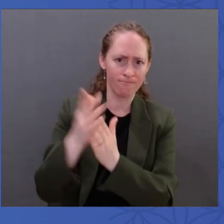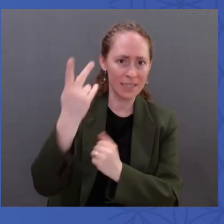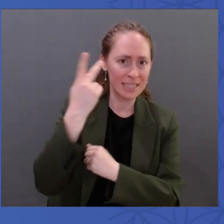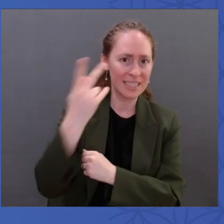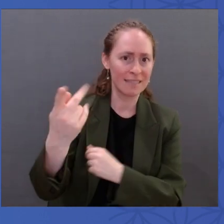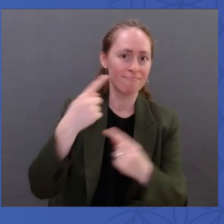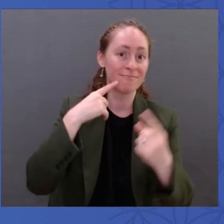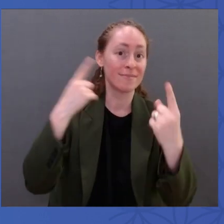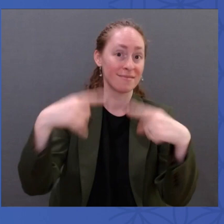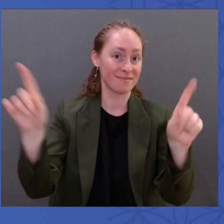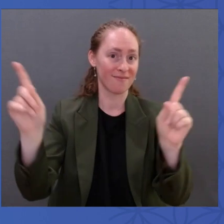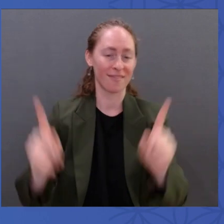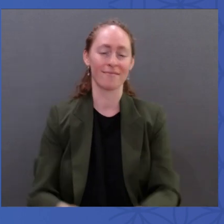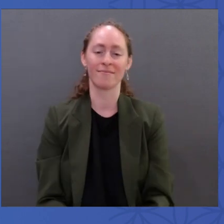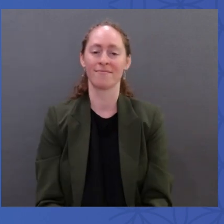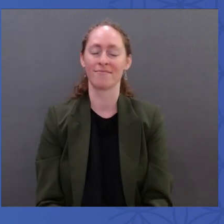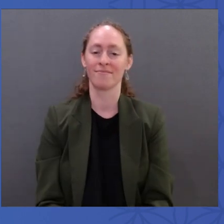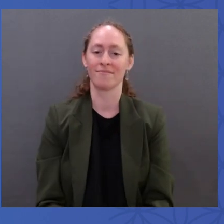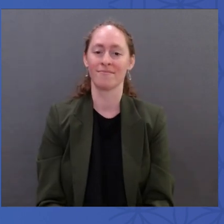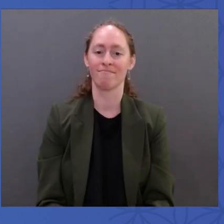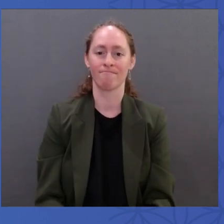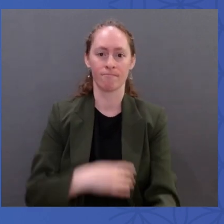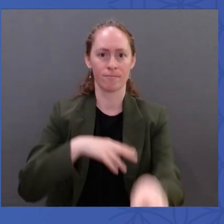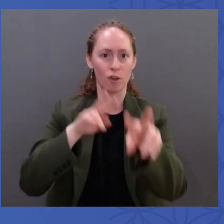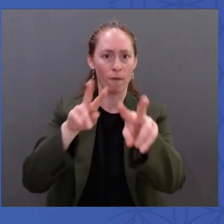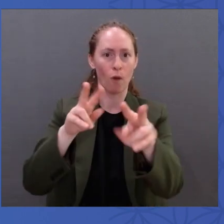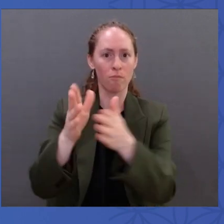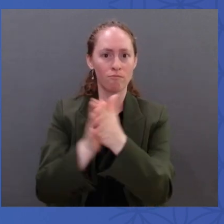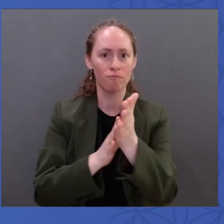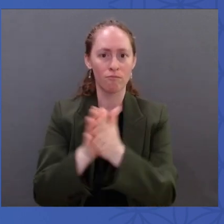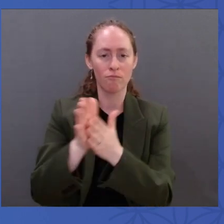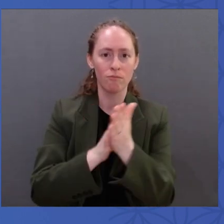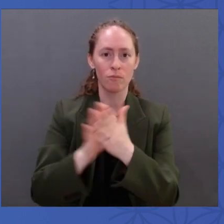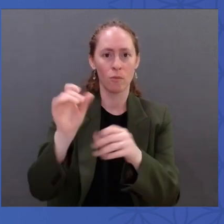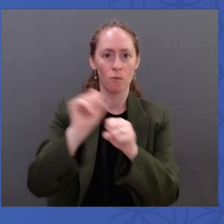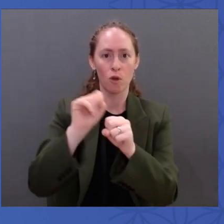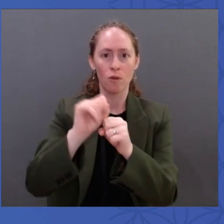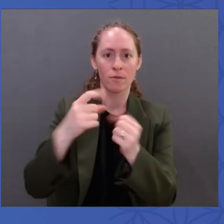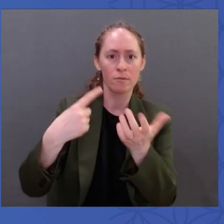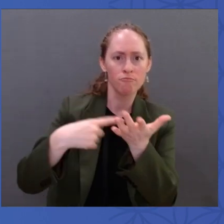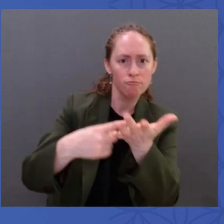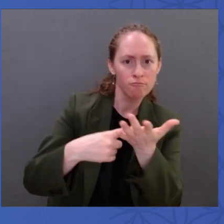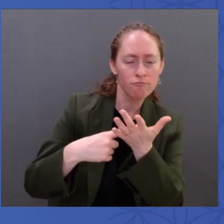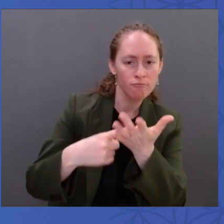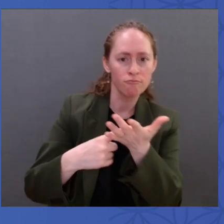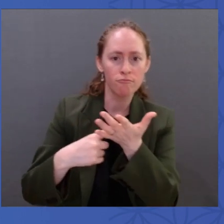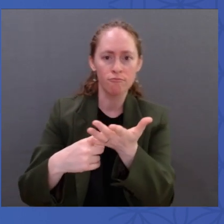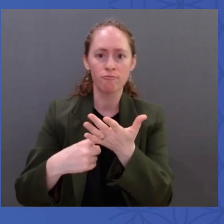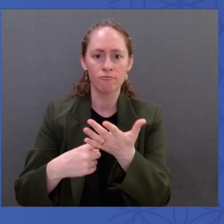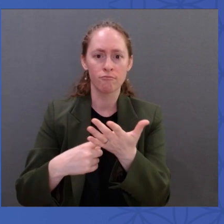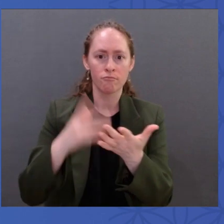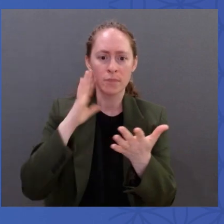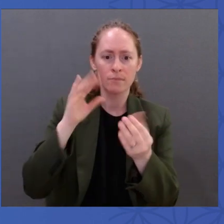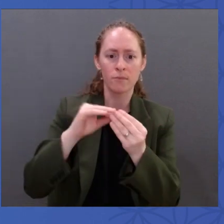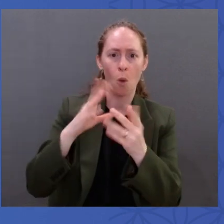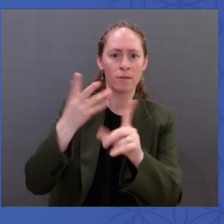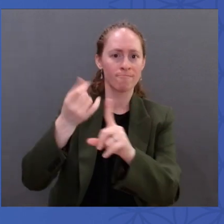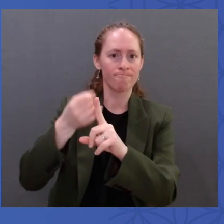towards future negotiations of the pillars. Thank you, Secretary Blinken. Secretary Blinken: Mr. Minister, thank you very, very much.